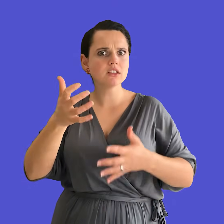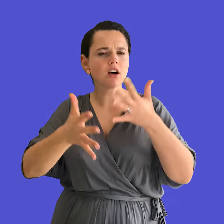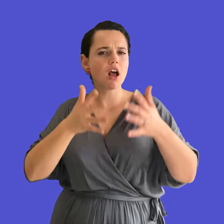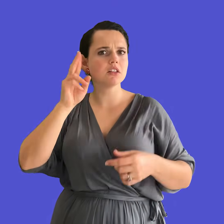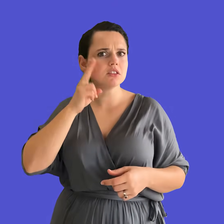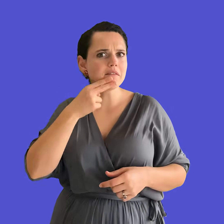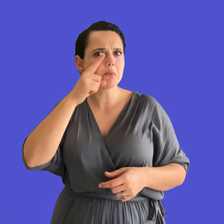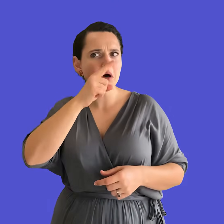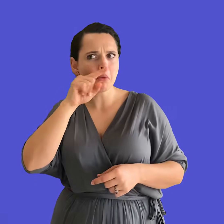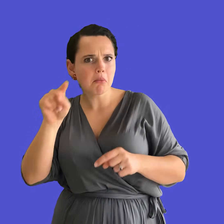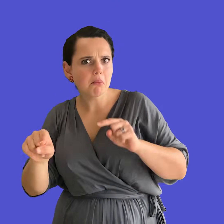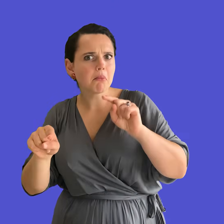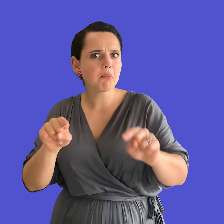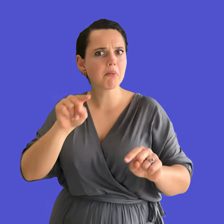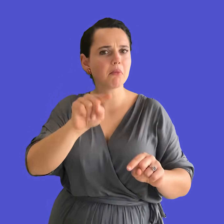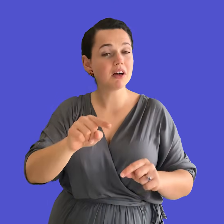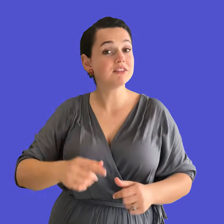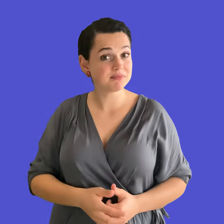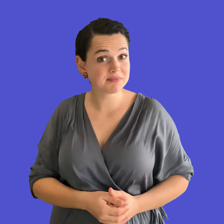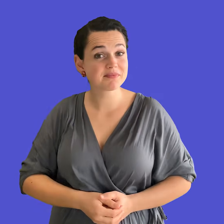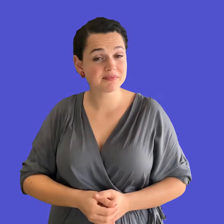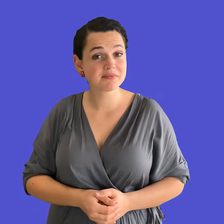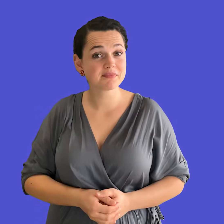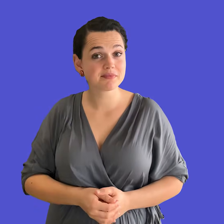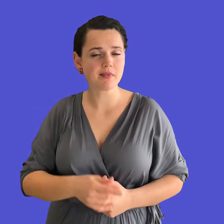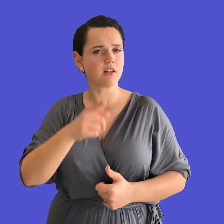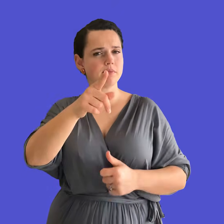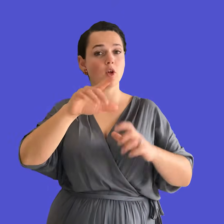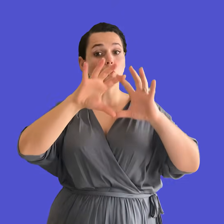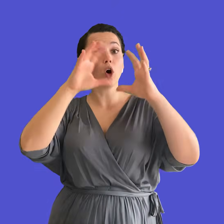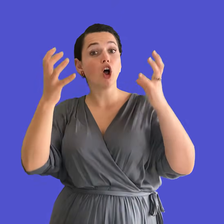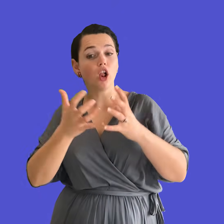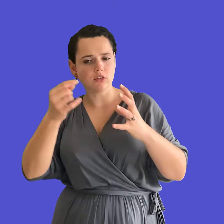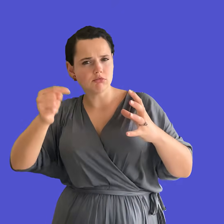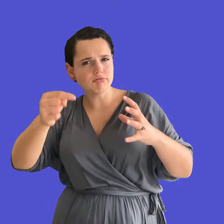as the 1820s that say that they were signing Deaf people here in Australia.